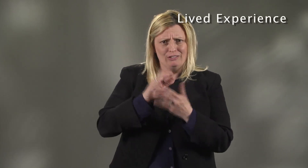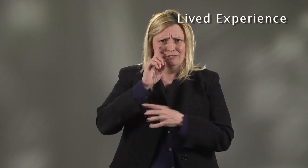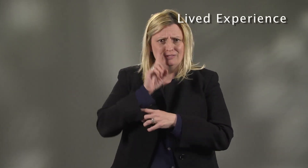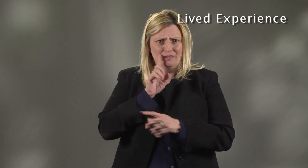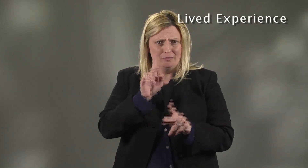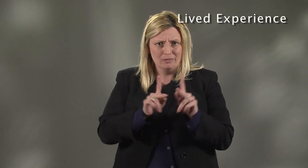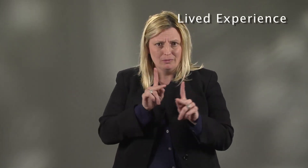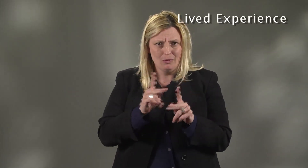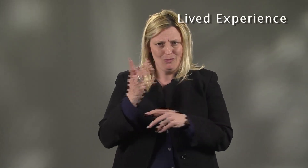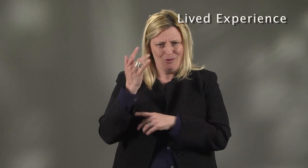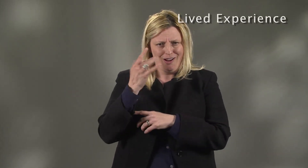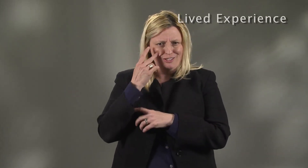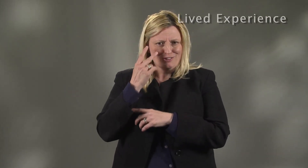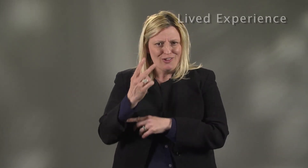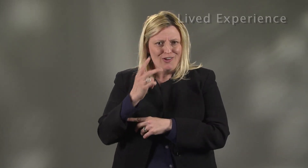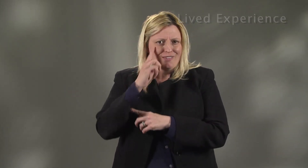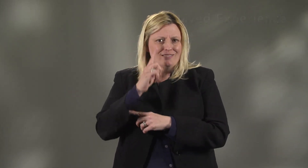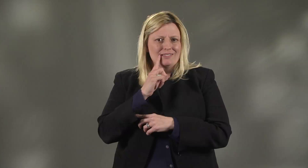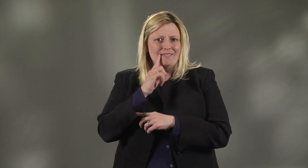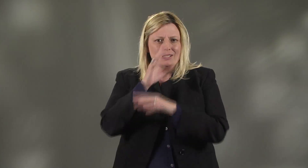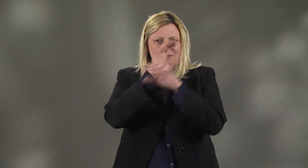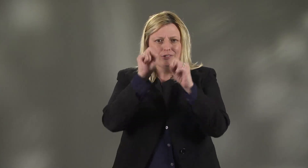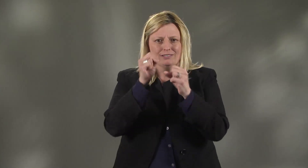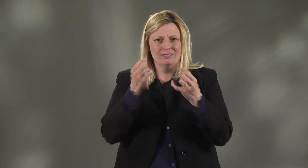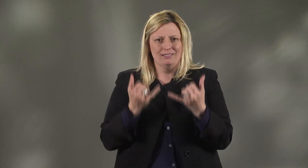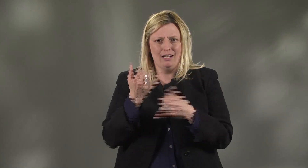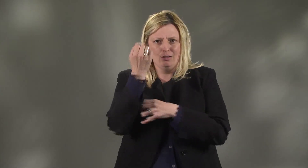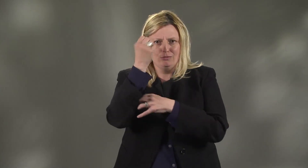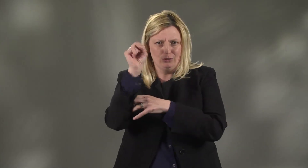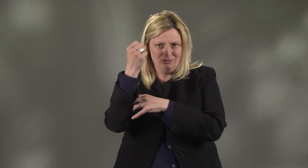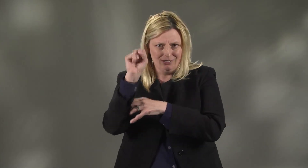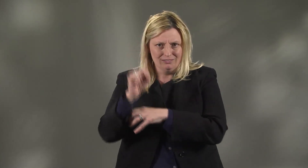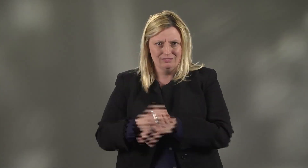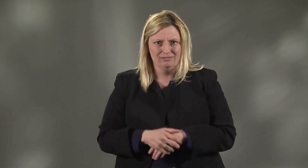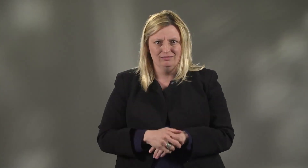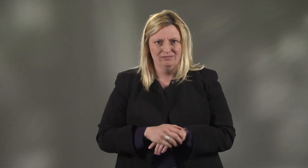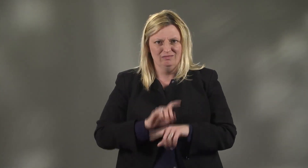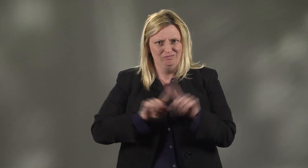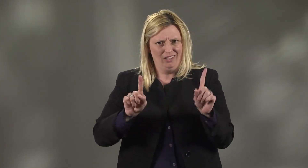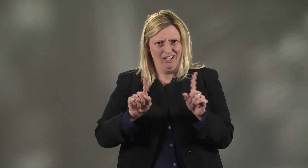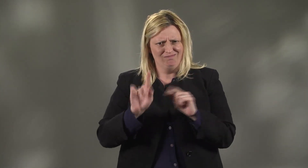I knew that there were colleges for deaf people because of the Deaf President Now protest,